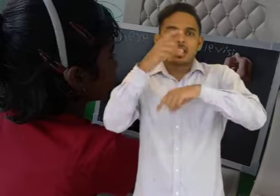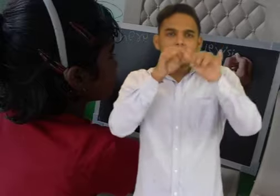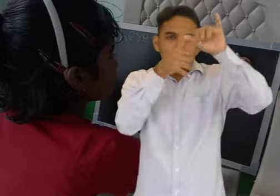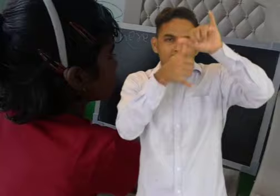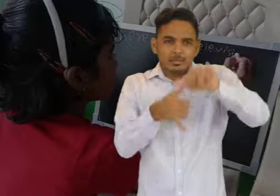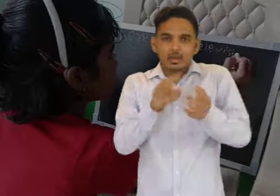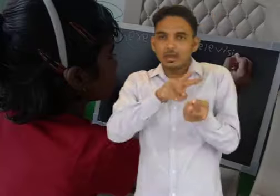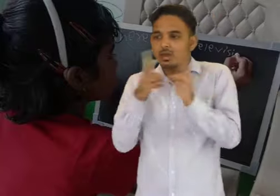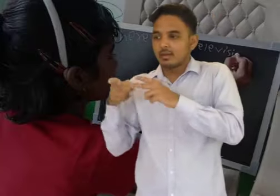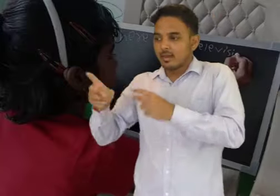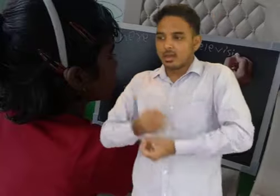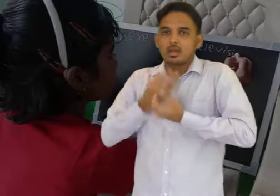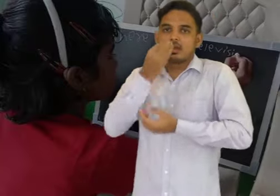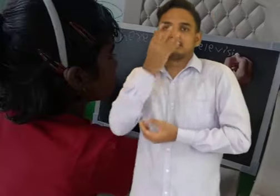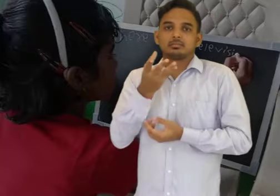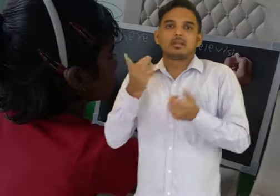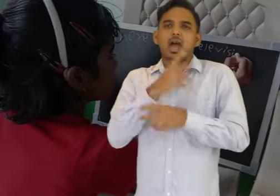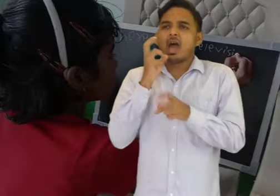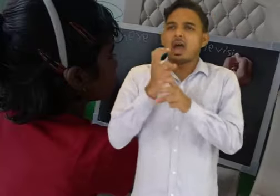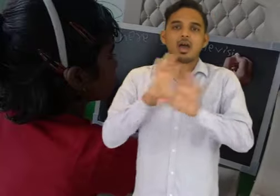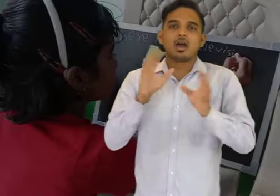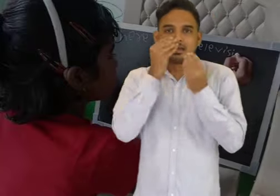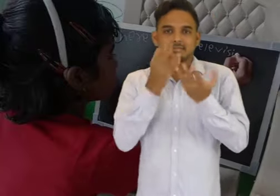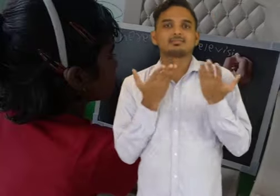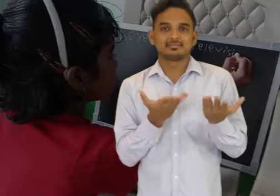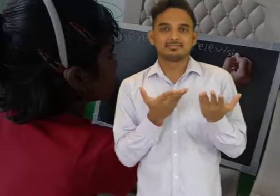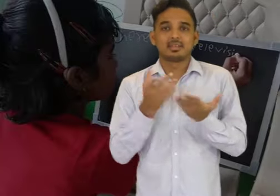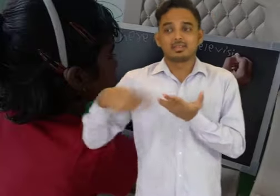to try the teacher points to any object and the student uses the same that is a